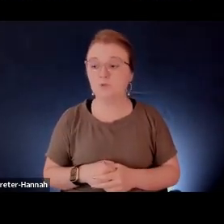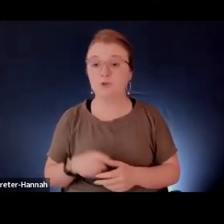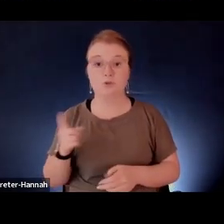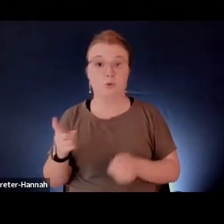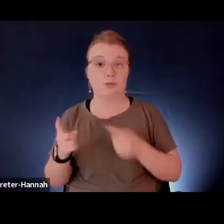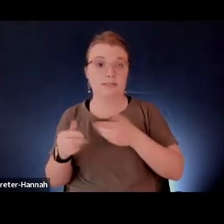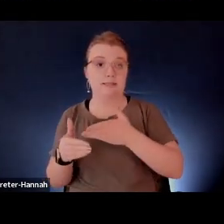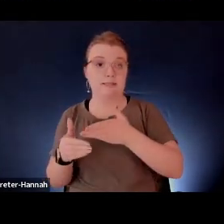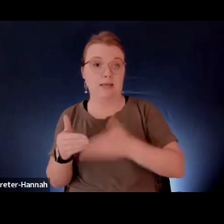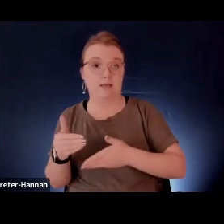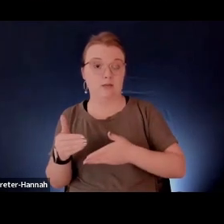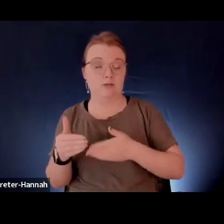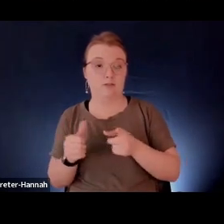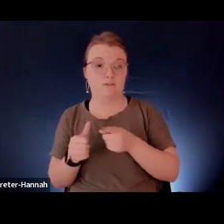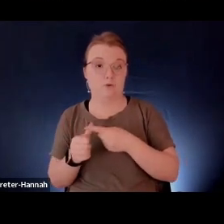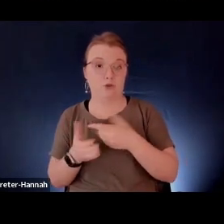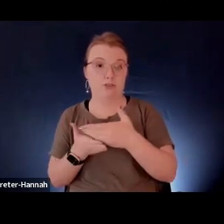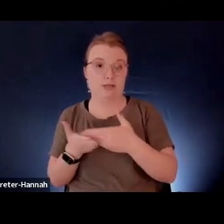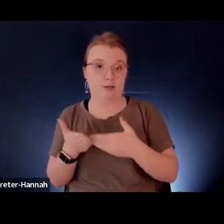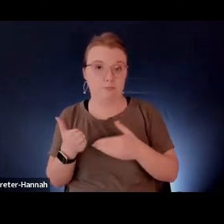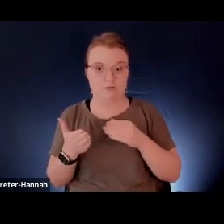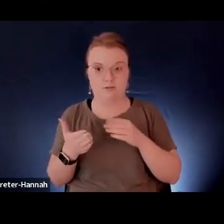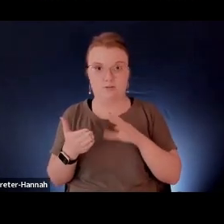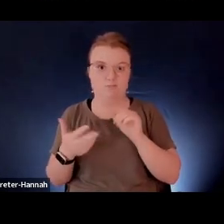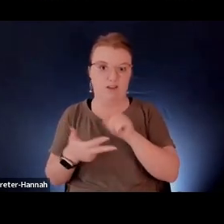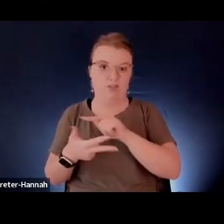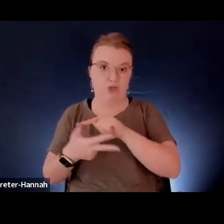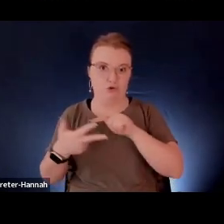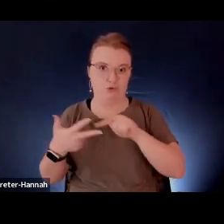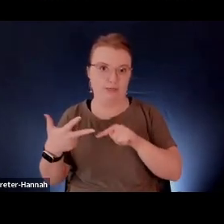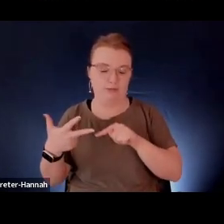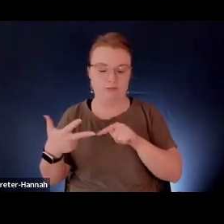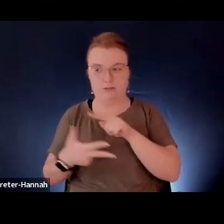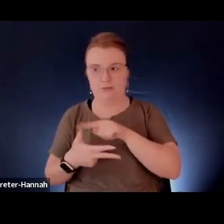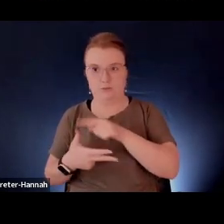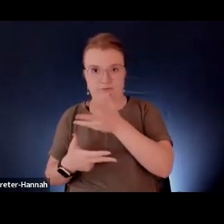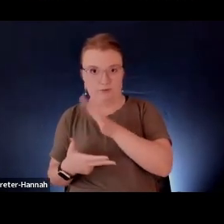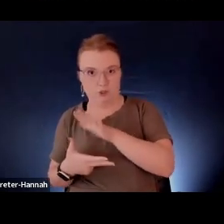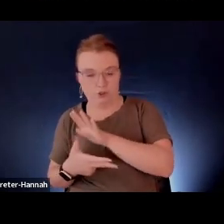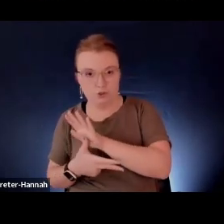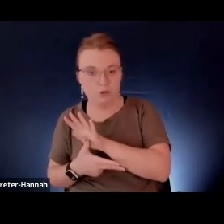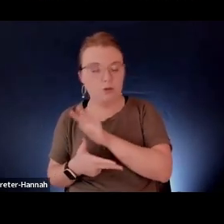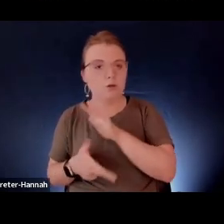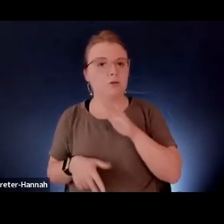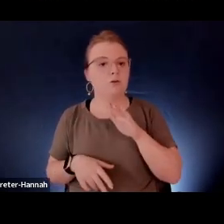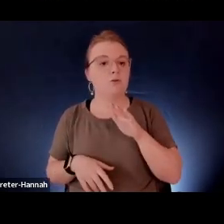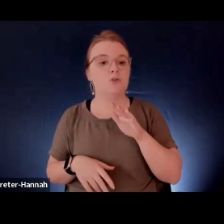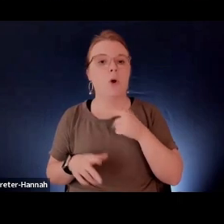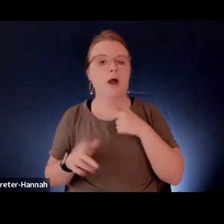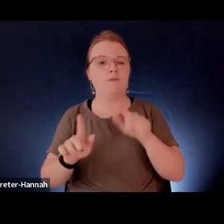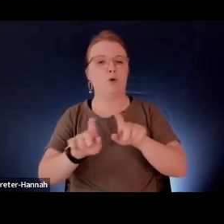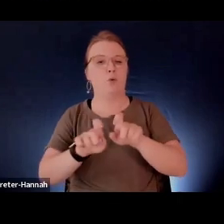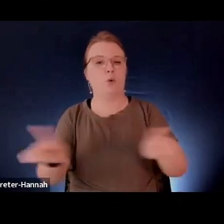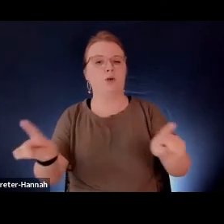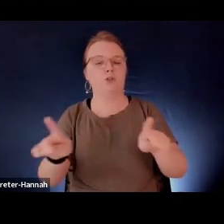And I have a question to post to you that we can, if you don't mind writing your answers in the chat.